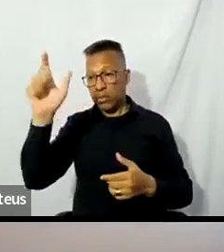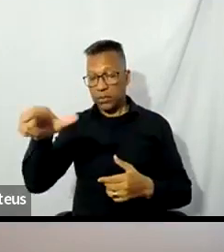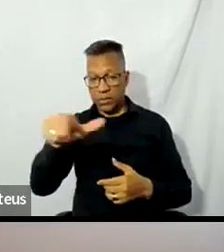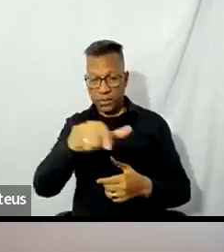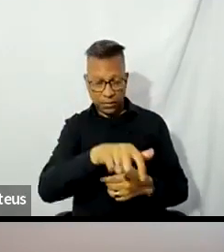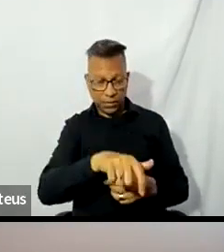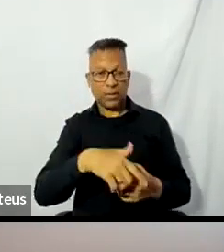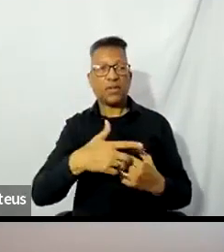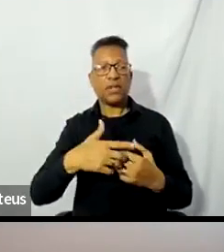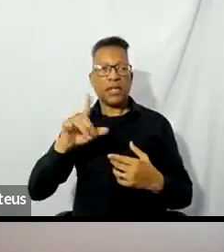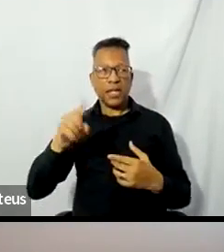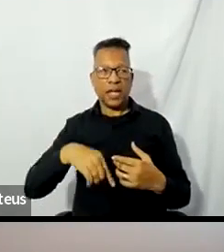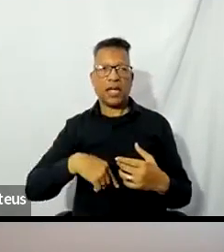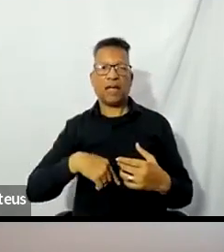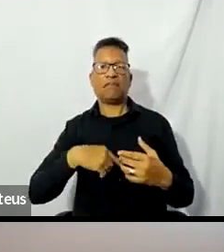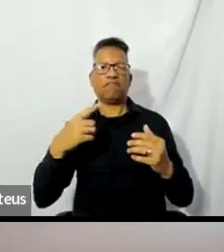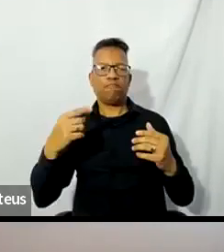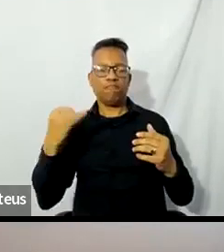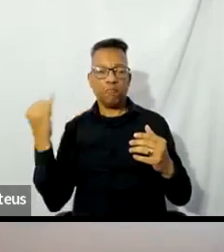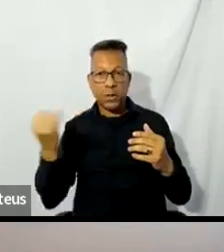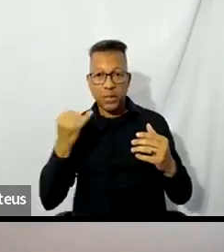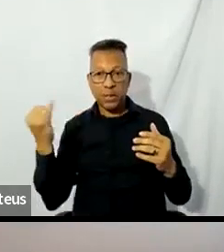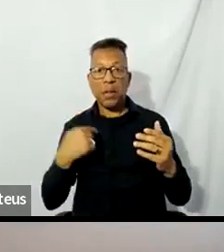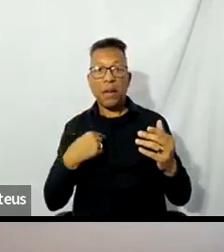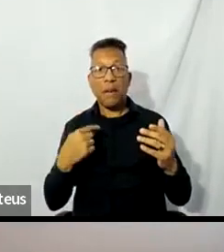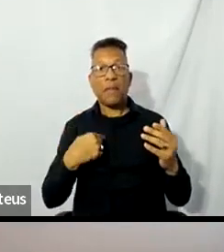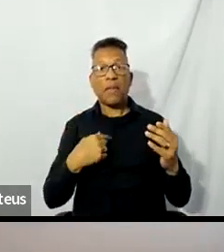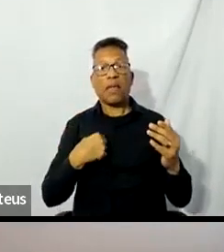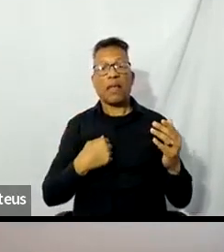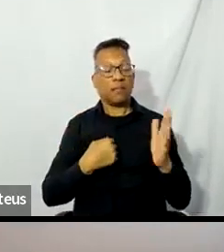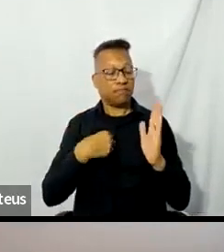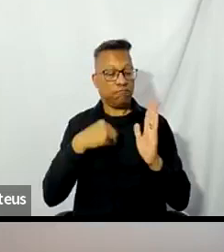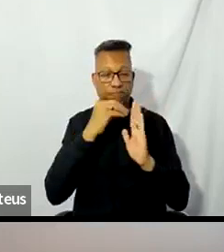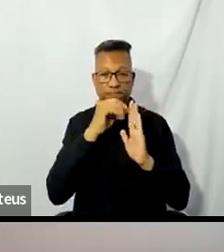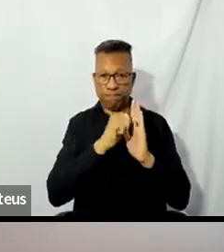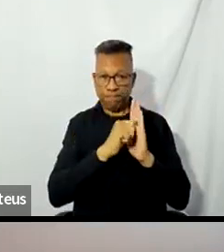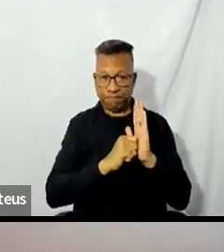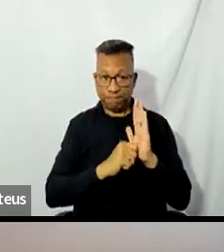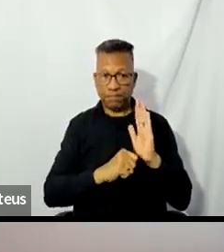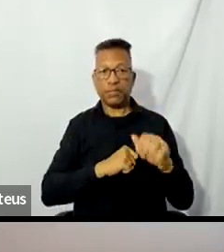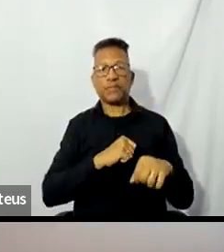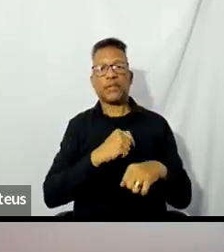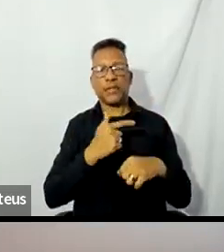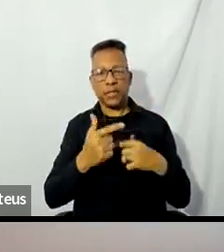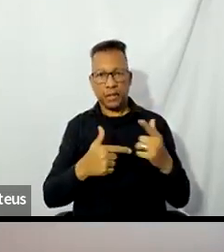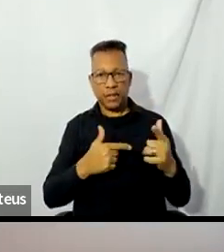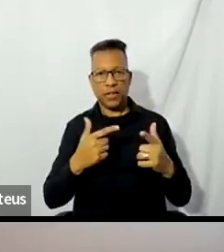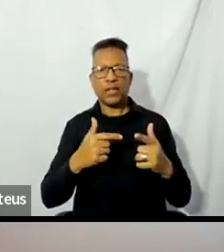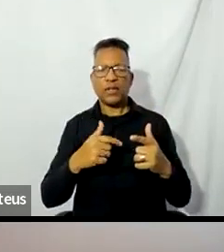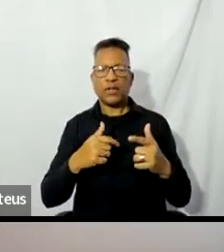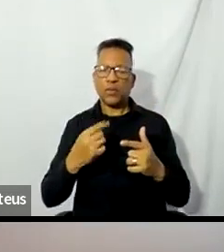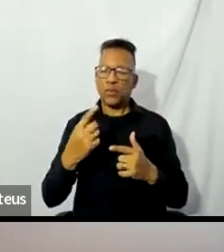co-commerce compartment properties erly